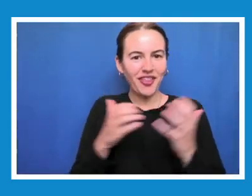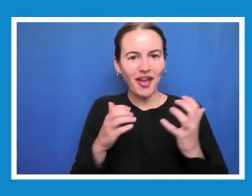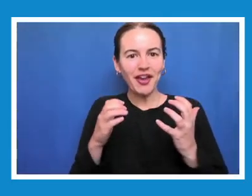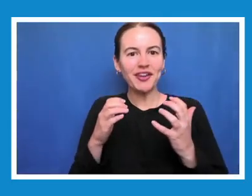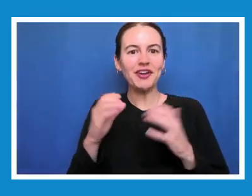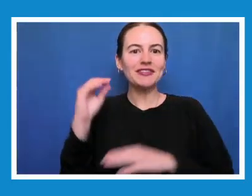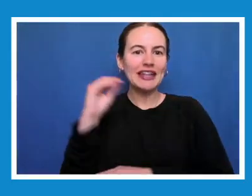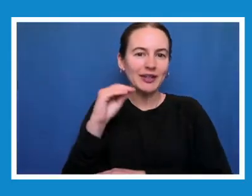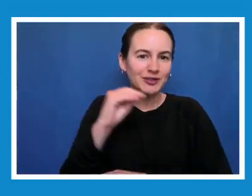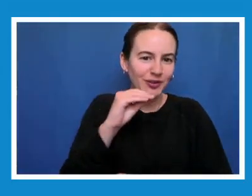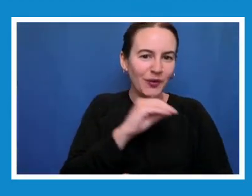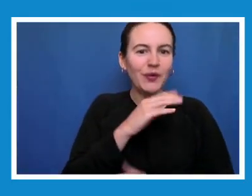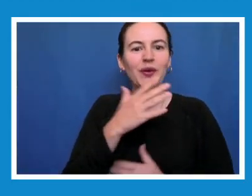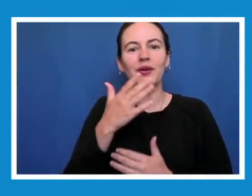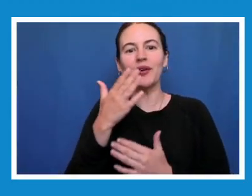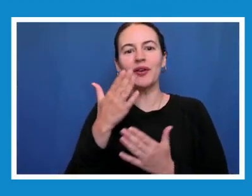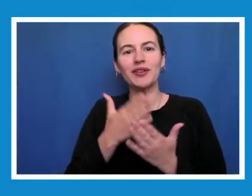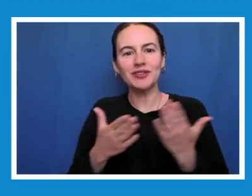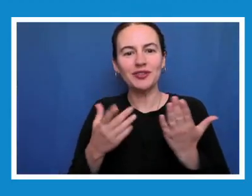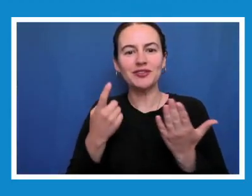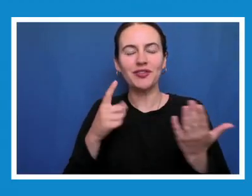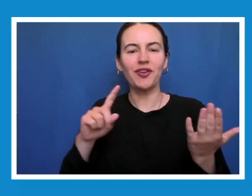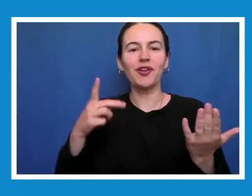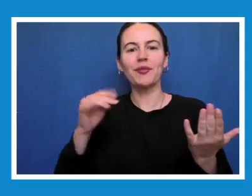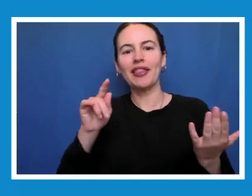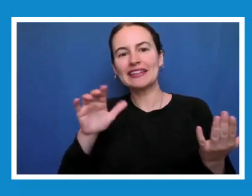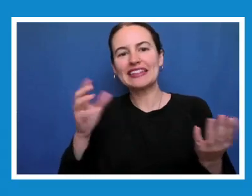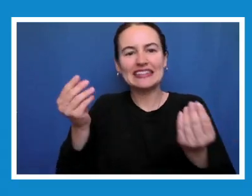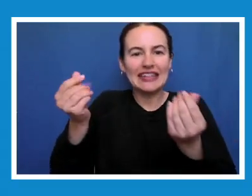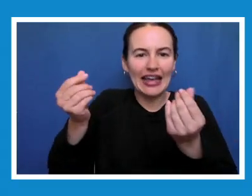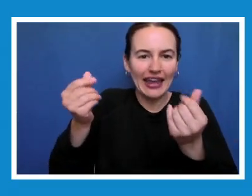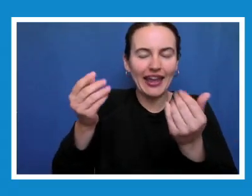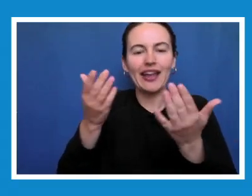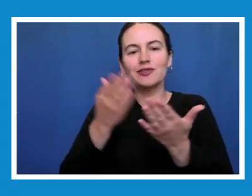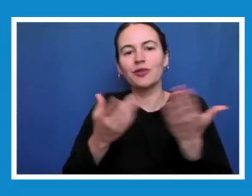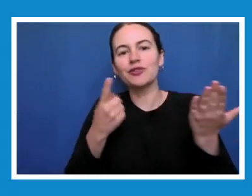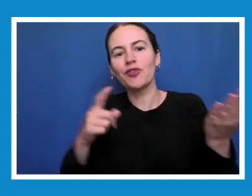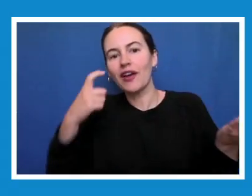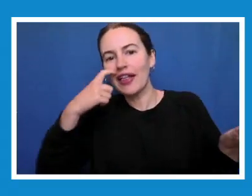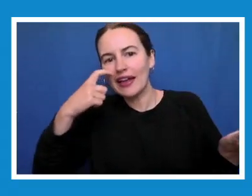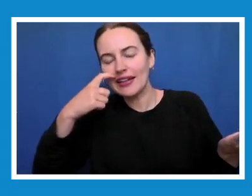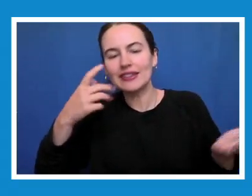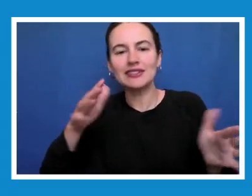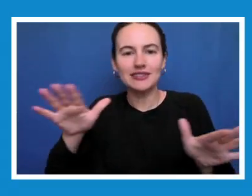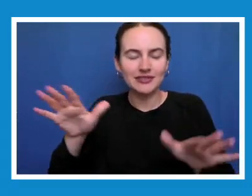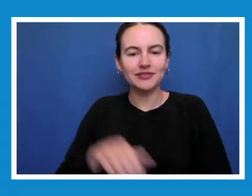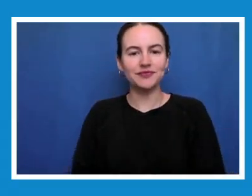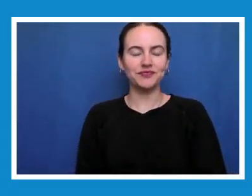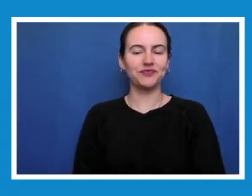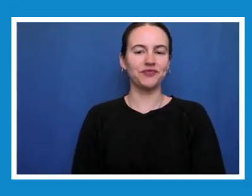source for plastics and sand is the source for glass